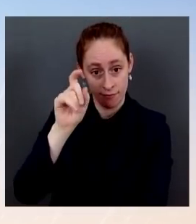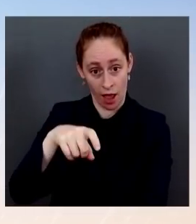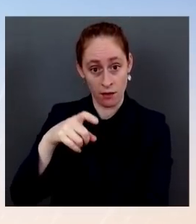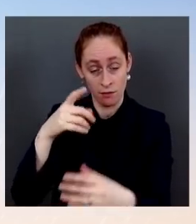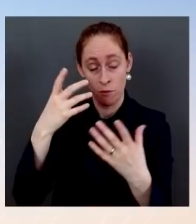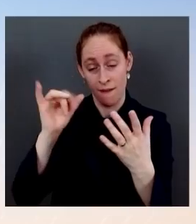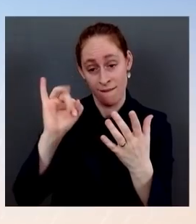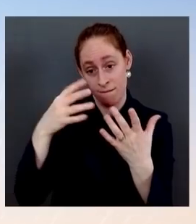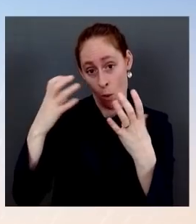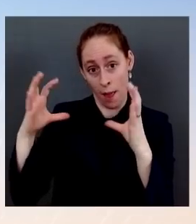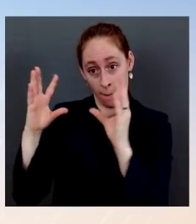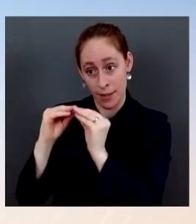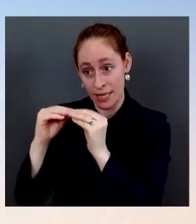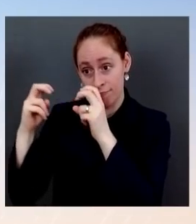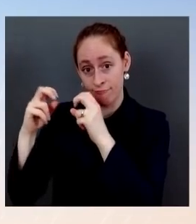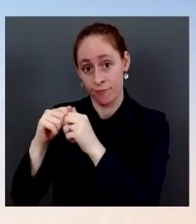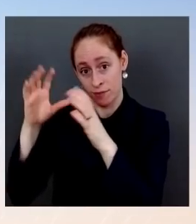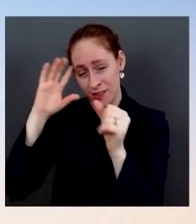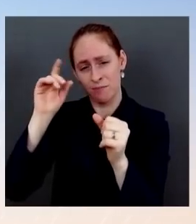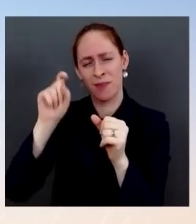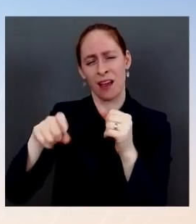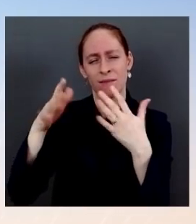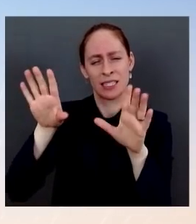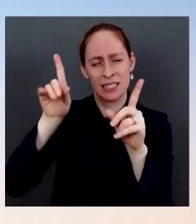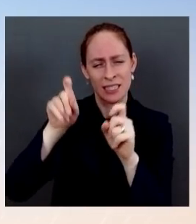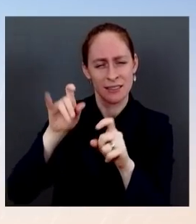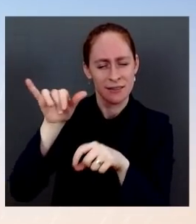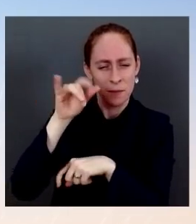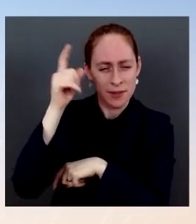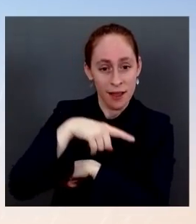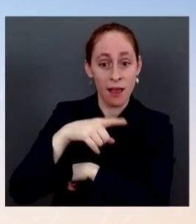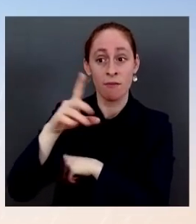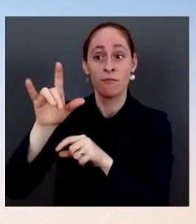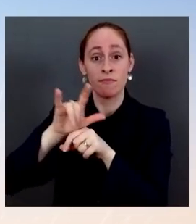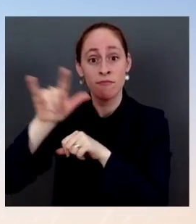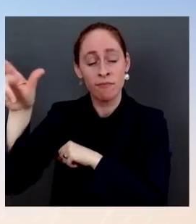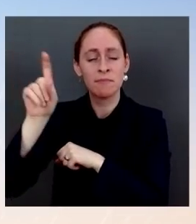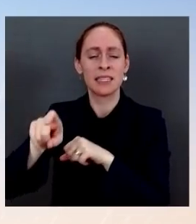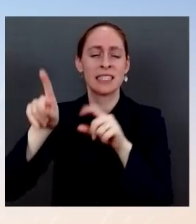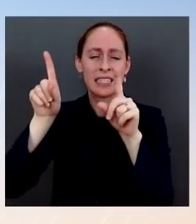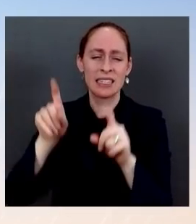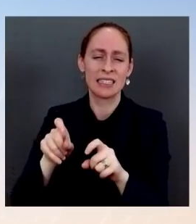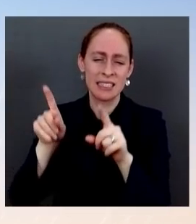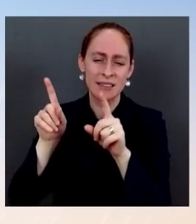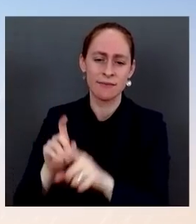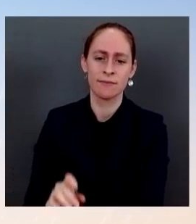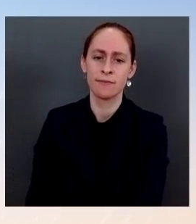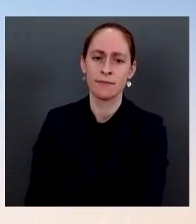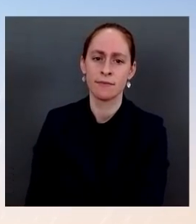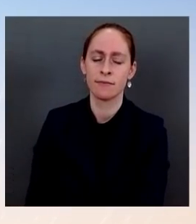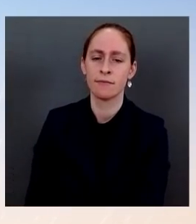as people have joined their families for the holidays, but we haven't made any -- any policy changes at this point in time.